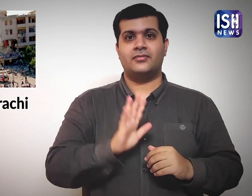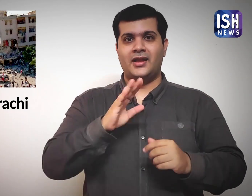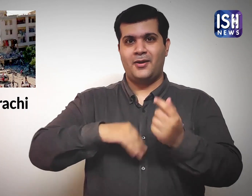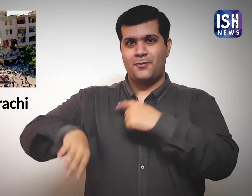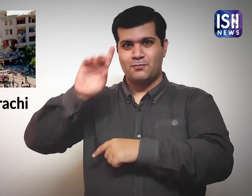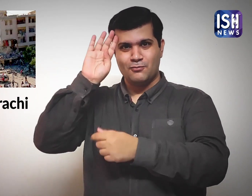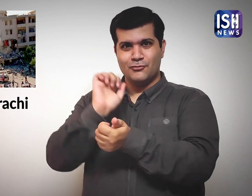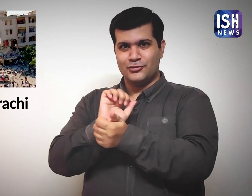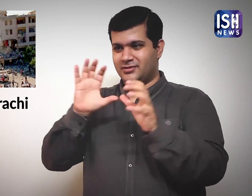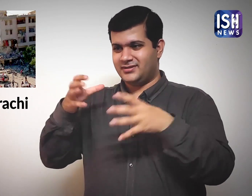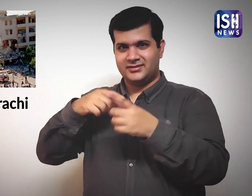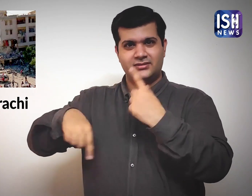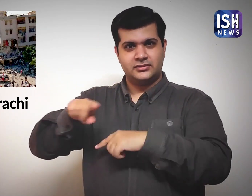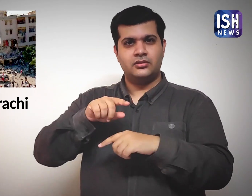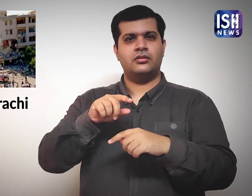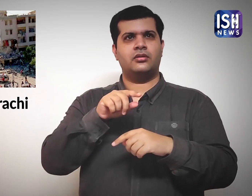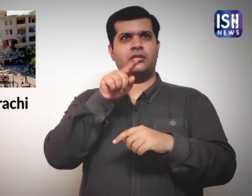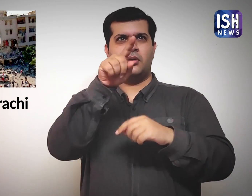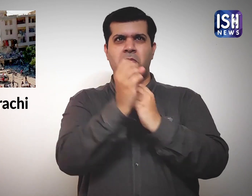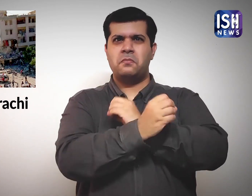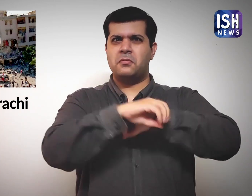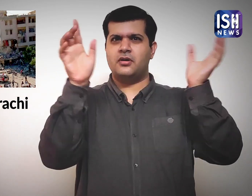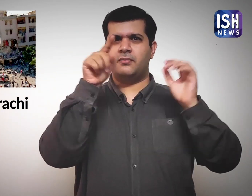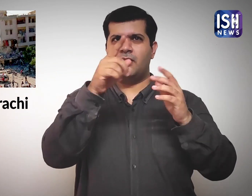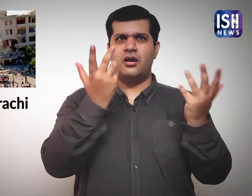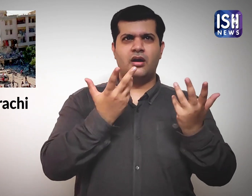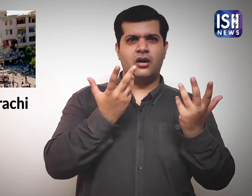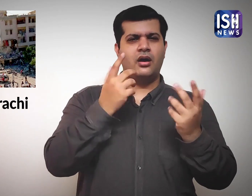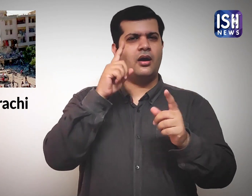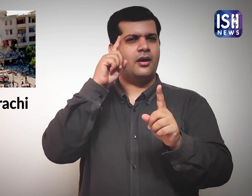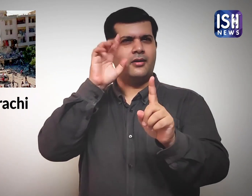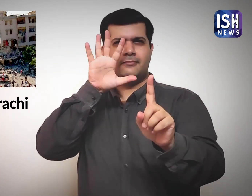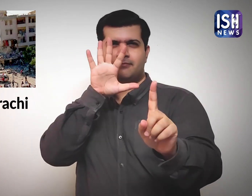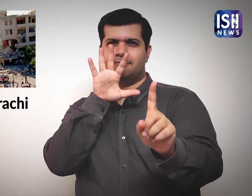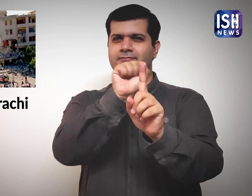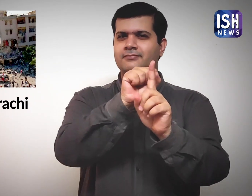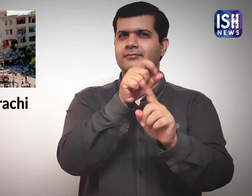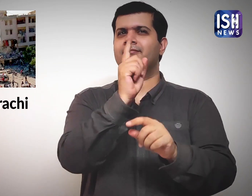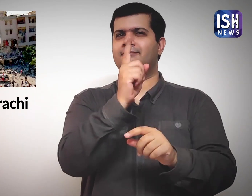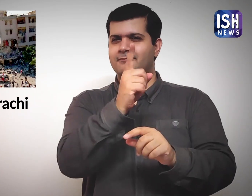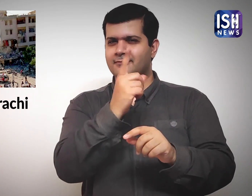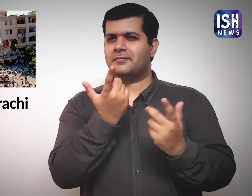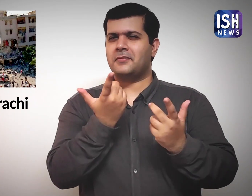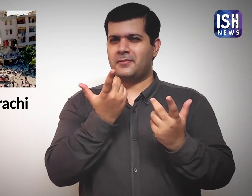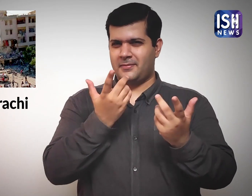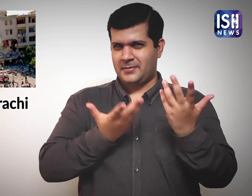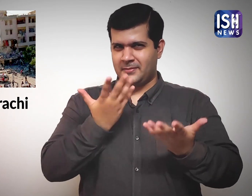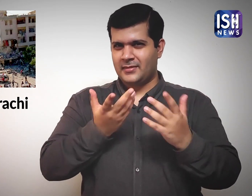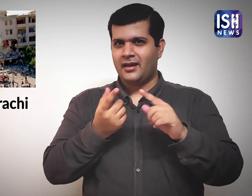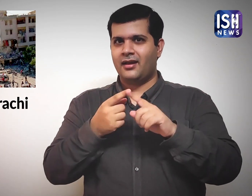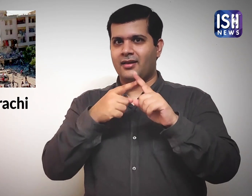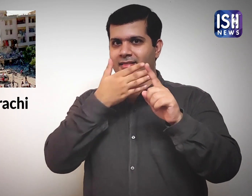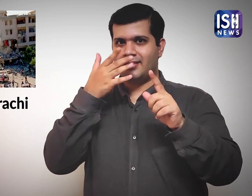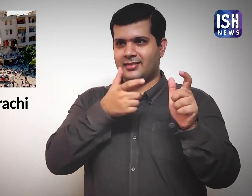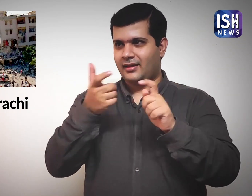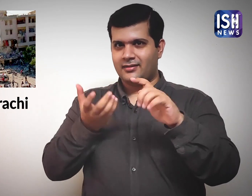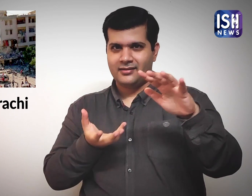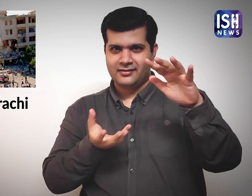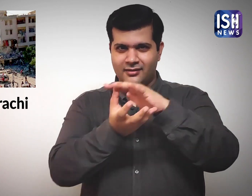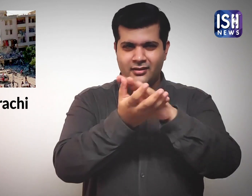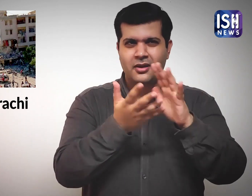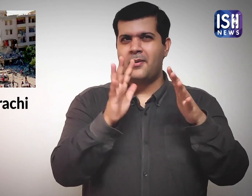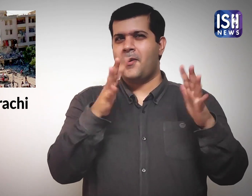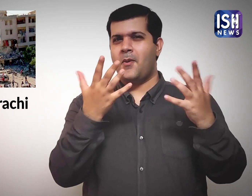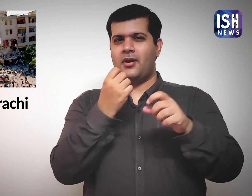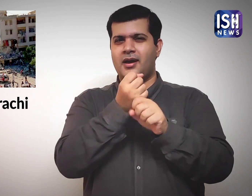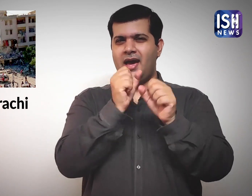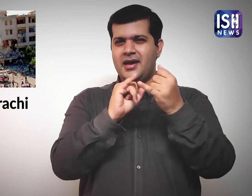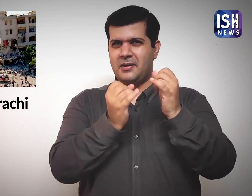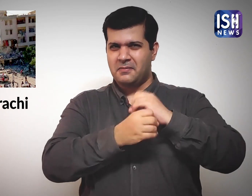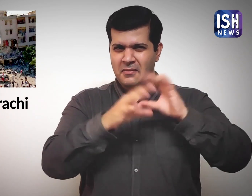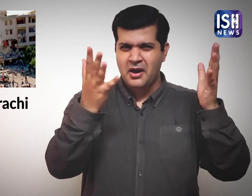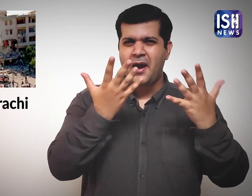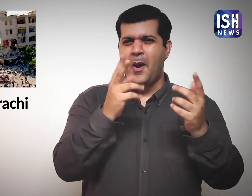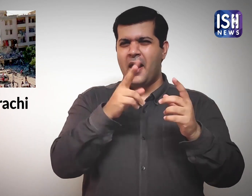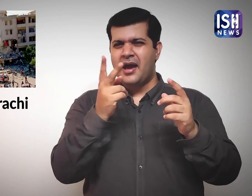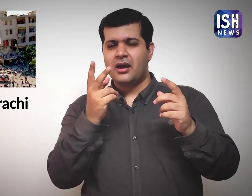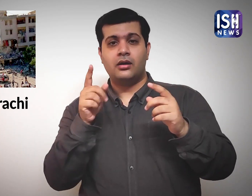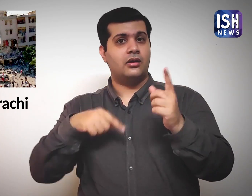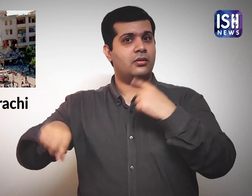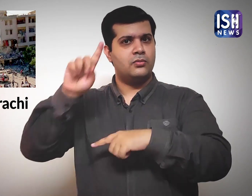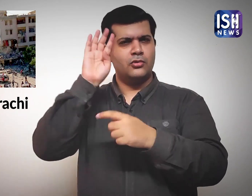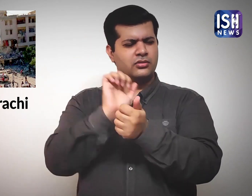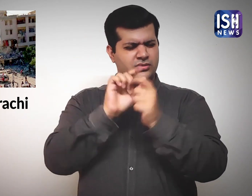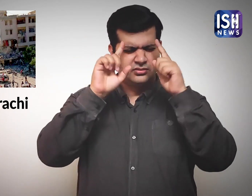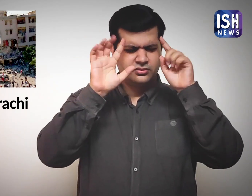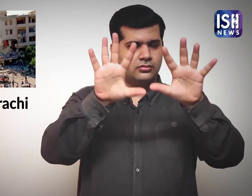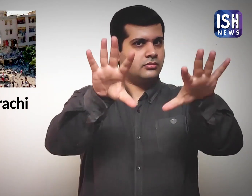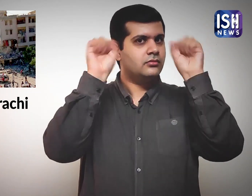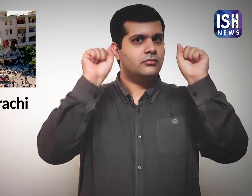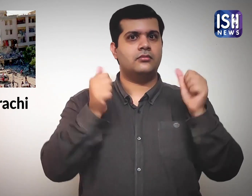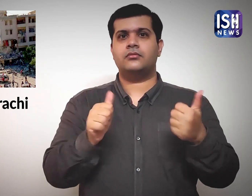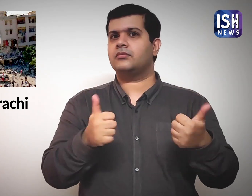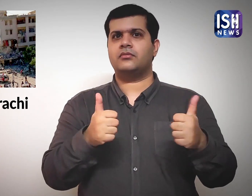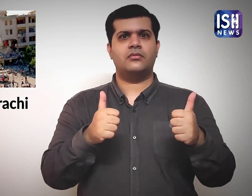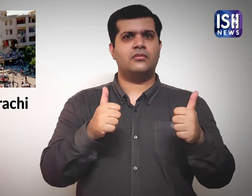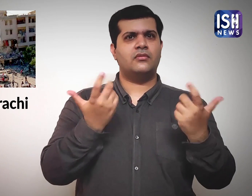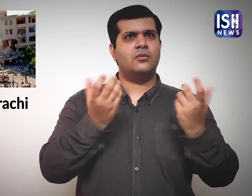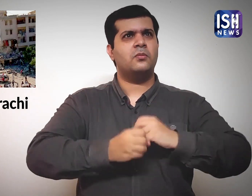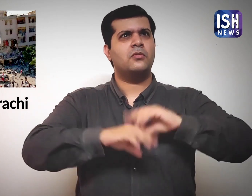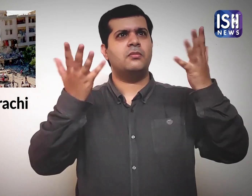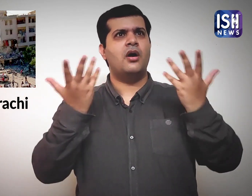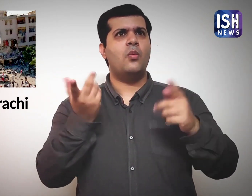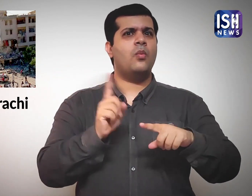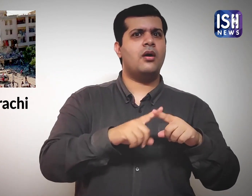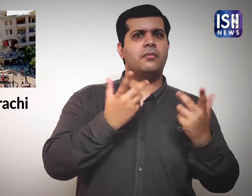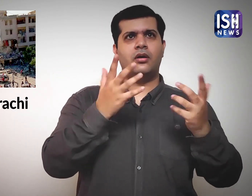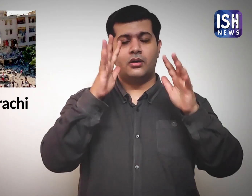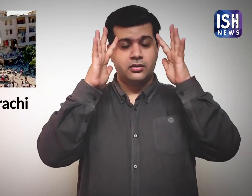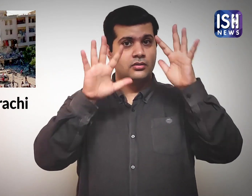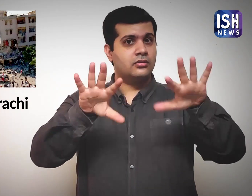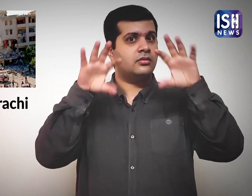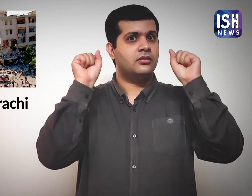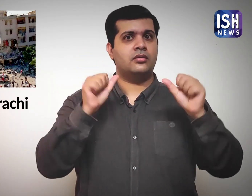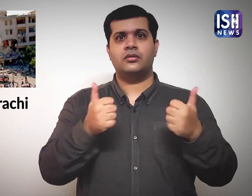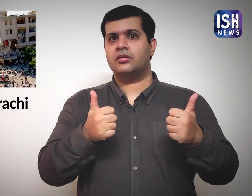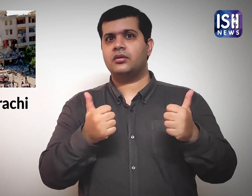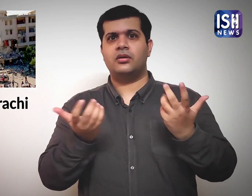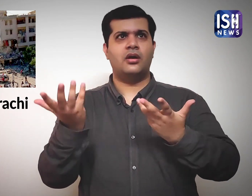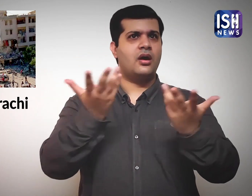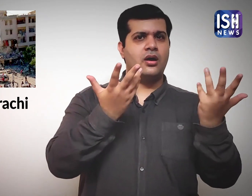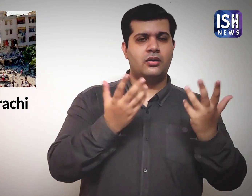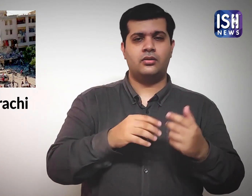Police officials are unable ascertain whether the blast was terrorist attack, gas cylinder explosion or something else.